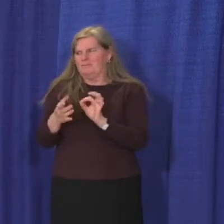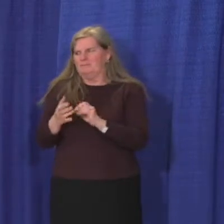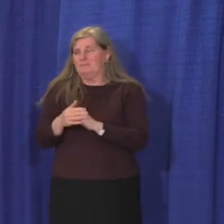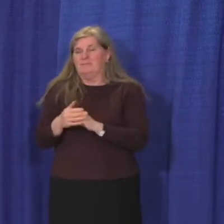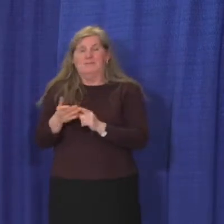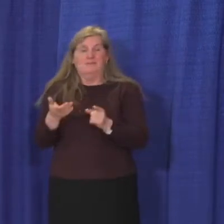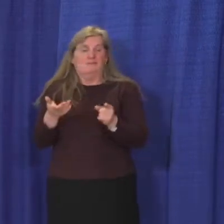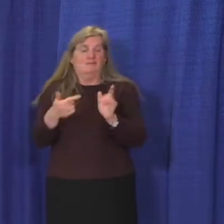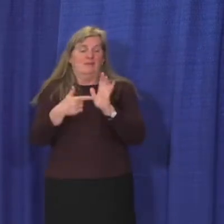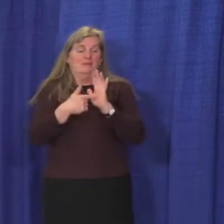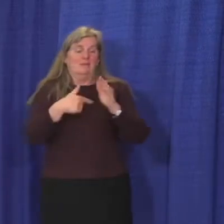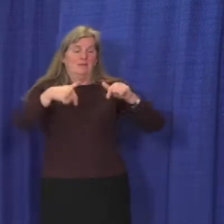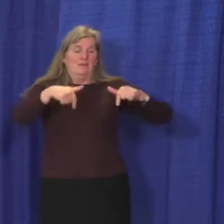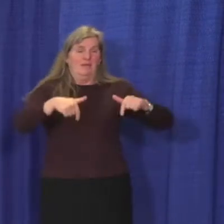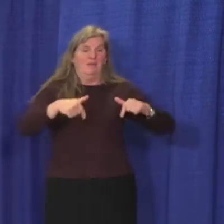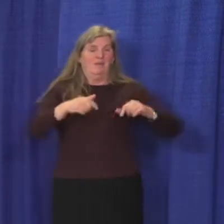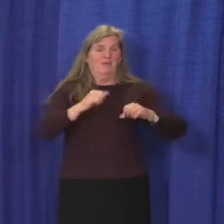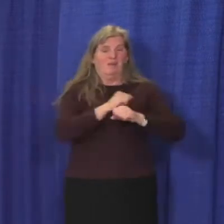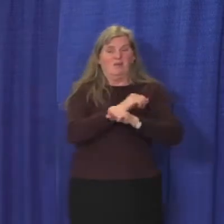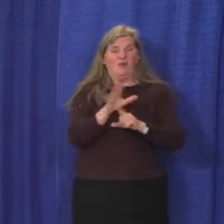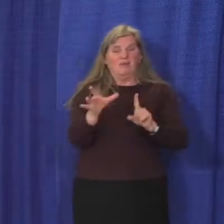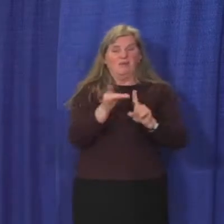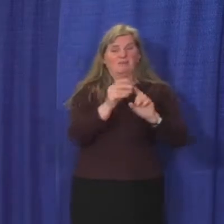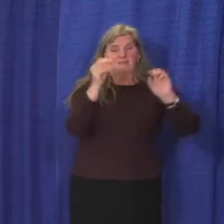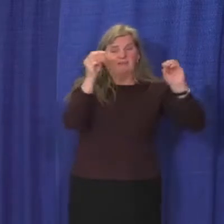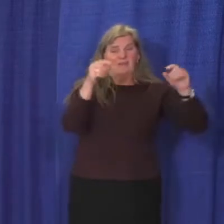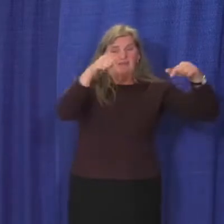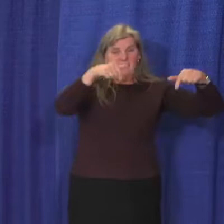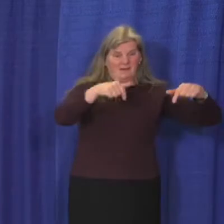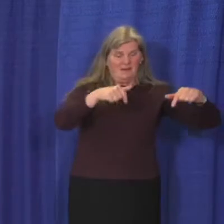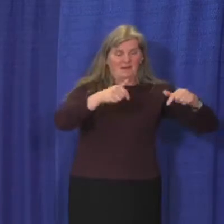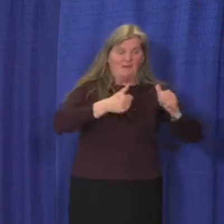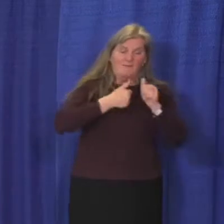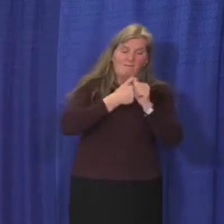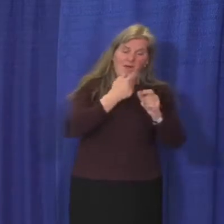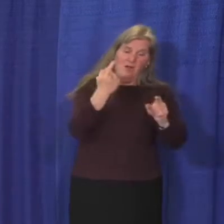jurisdiction that has zero cases and has used the measures to